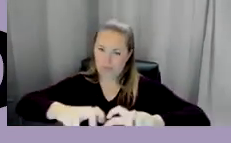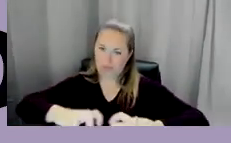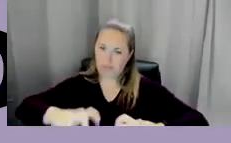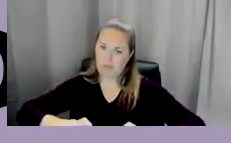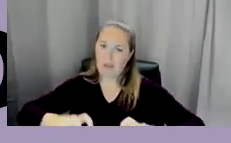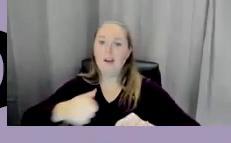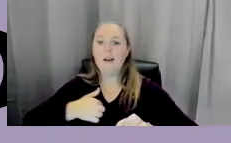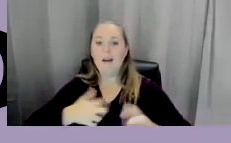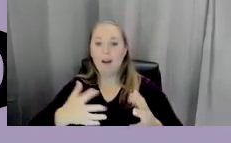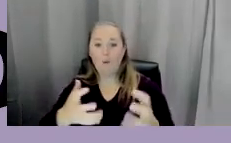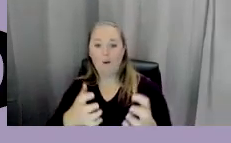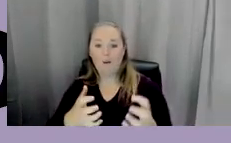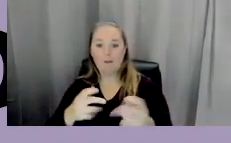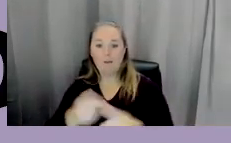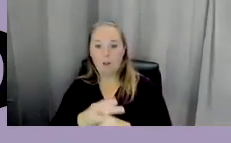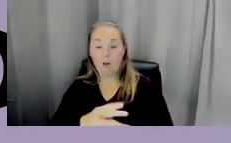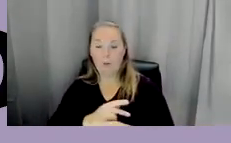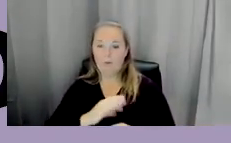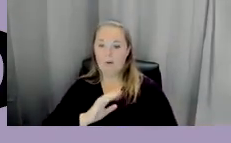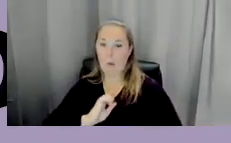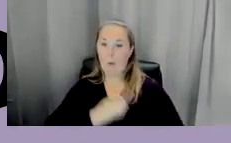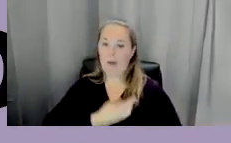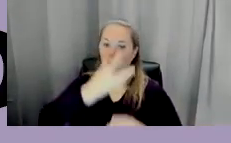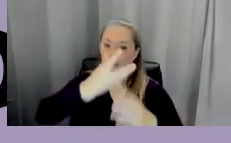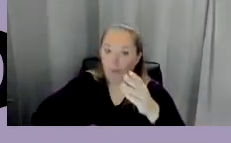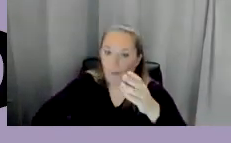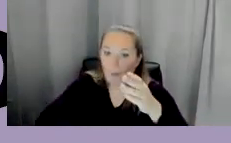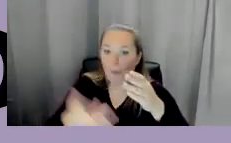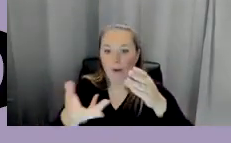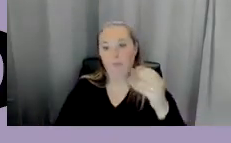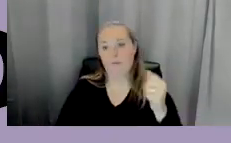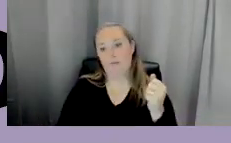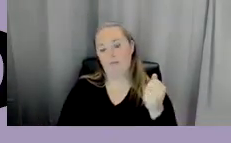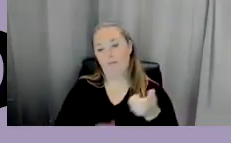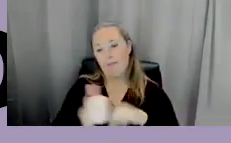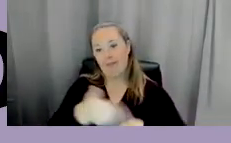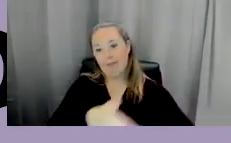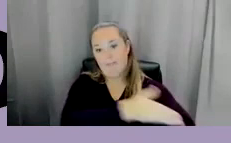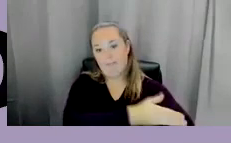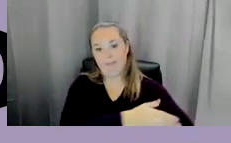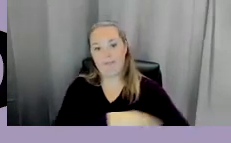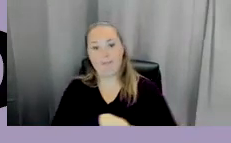AS VETERANS IN KING COUNTY, WERE PROBABLY LOOKING FOR SOMETHING A BIT MORE TARGETED AGAIN. ONE OF THE THINGS WE ARE WANTING TO LEARN AND KNOW ABOUT THROUGH THIS IS WHAT ARE WE CURRENTLY MISSING OR WHAT BECAUSE THERE ARE POTENTIALLY THINGS THAT ARE ON OUR RADAR